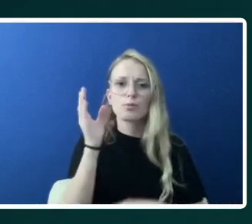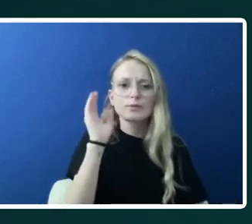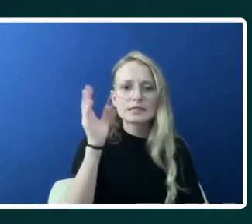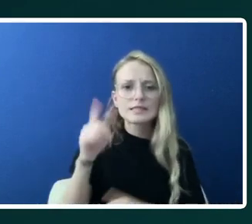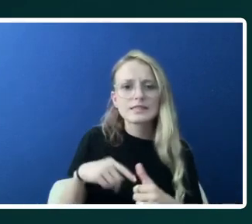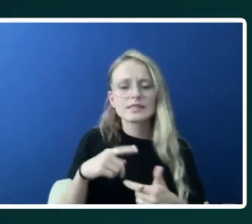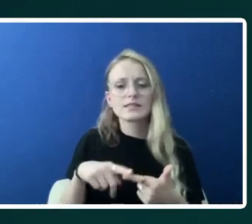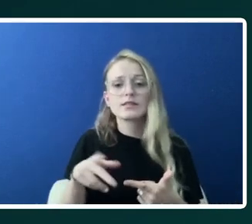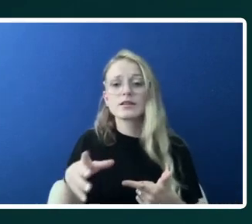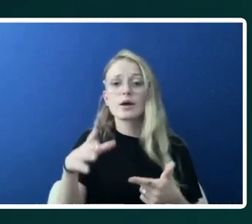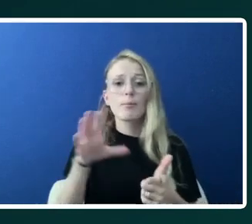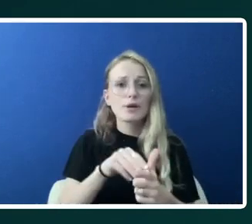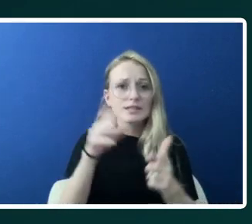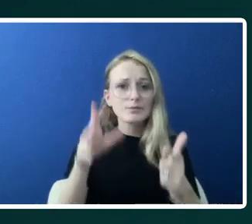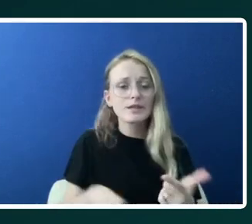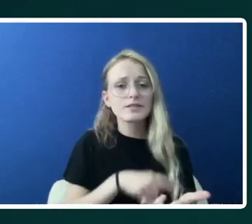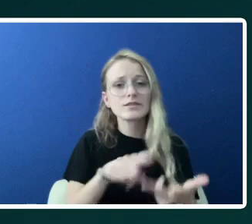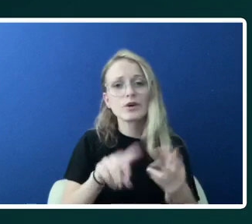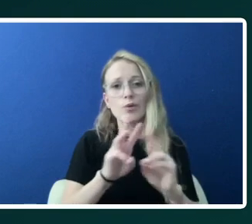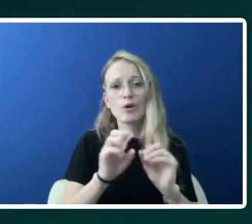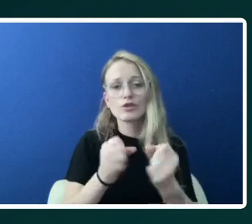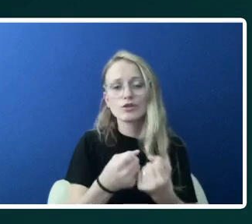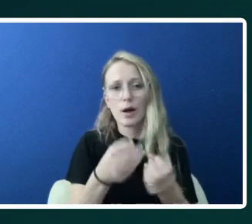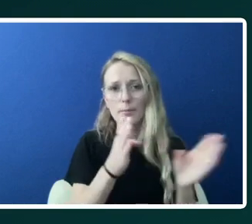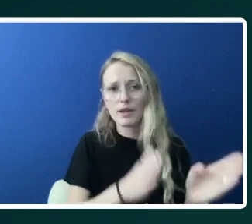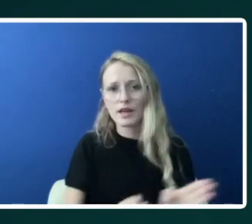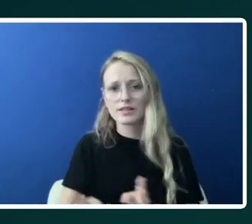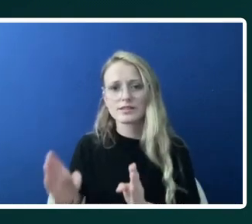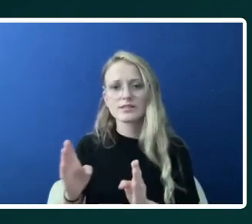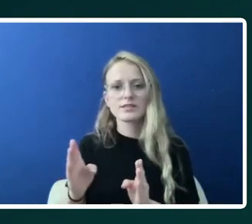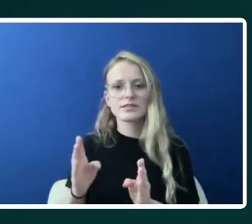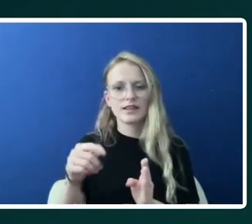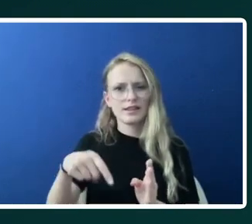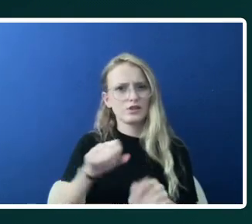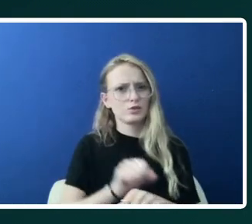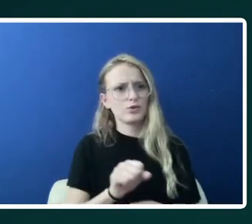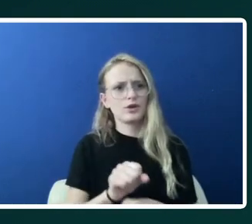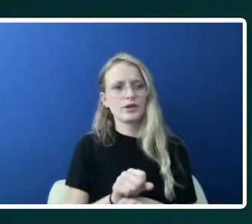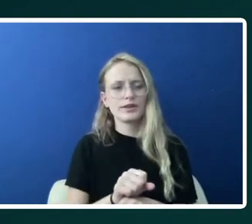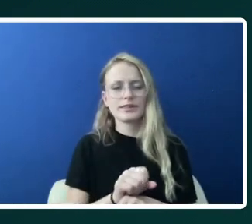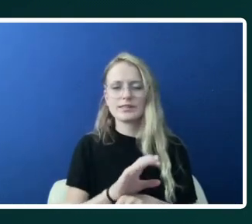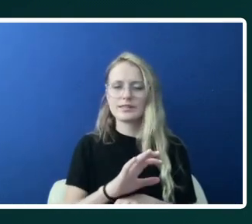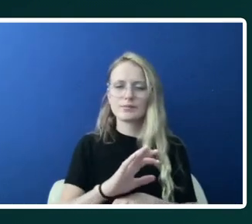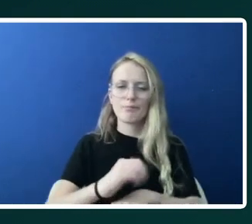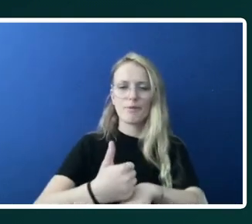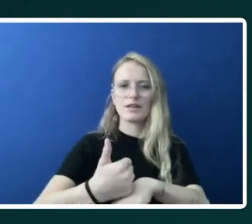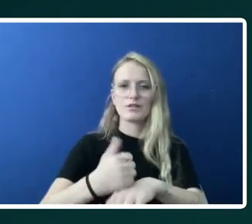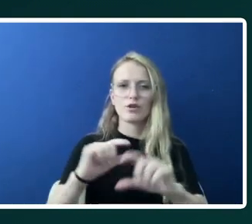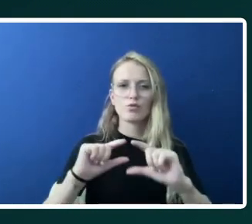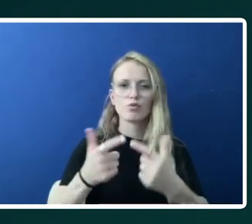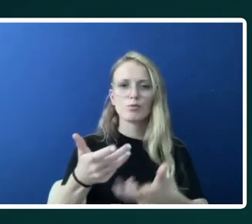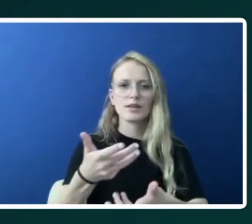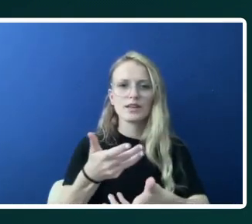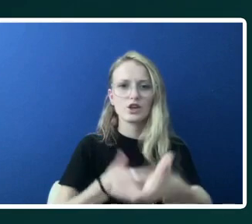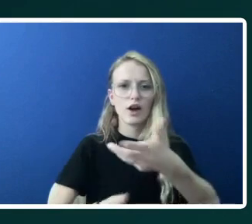and workshop plans. And because this work is very much based on group interaction, we find that this